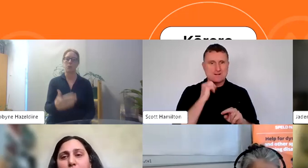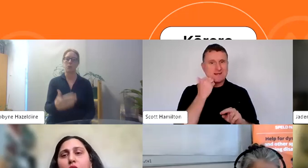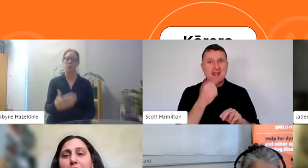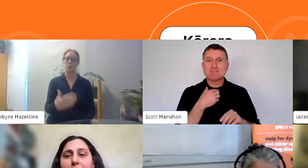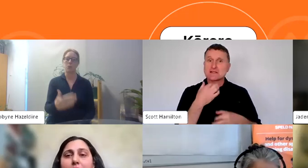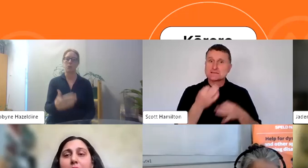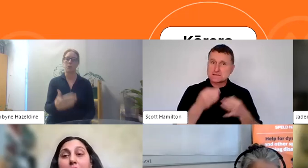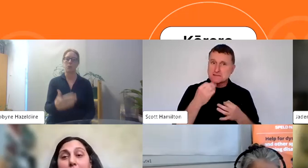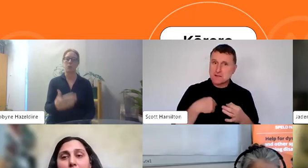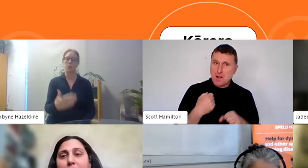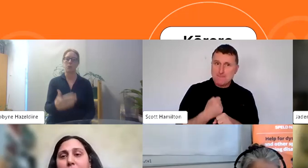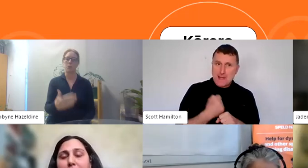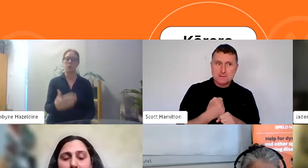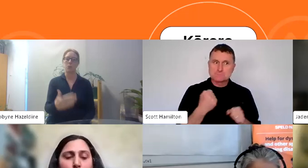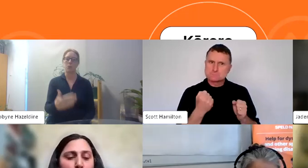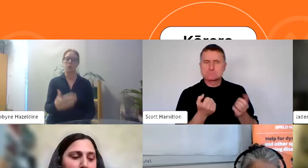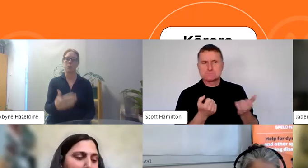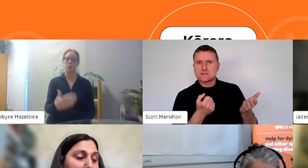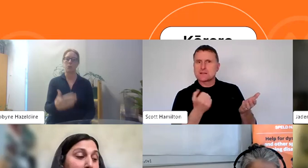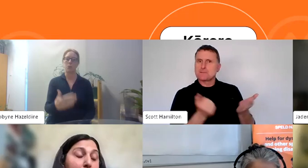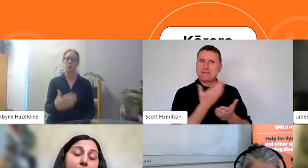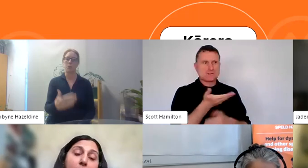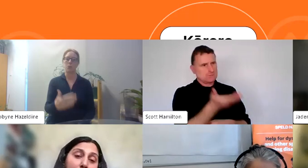sure that I'm allowing for that inclusion to happen, and when I